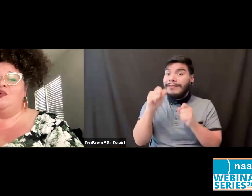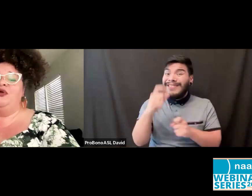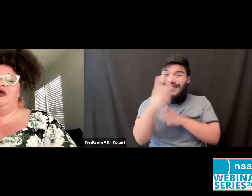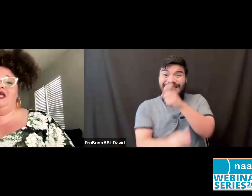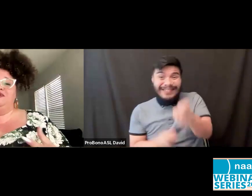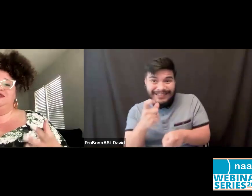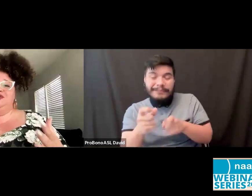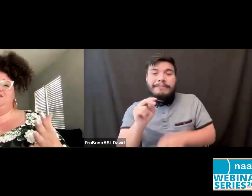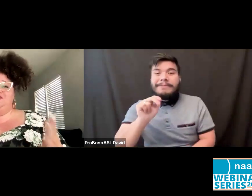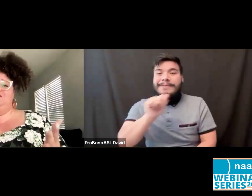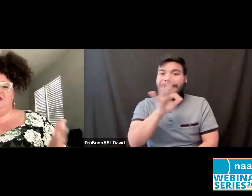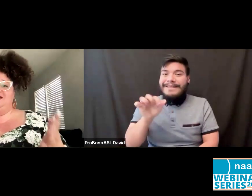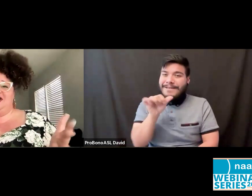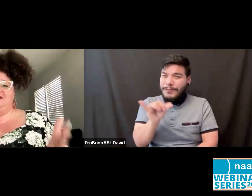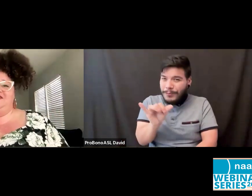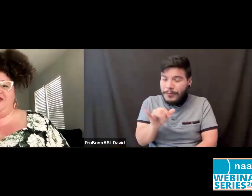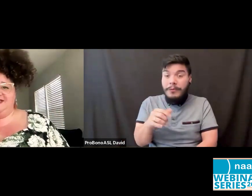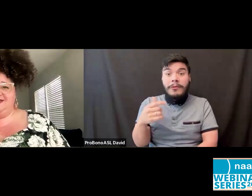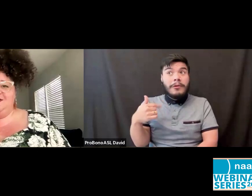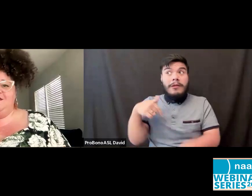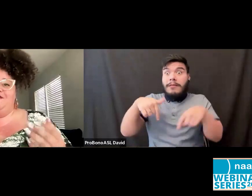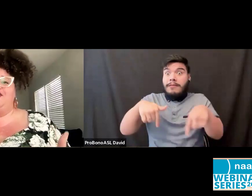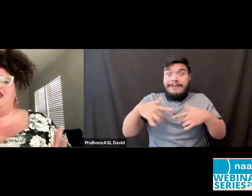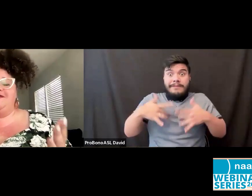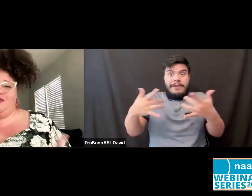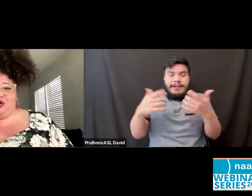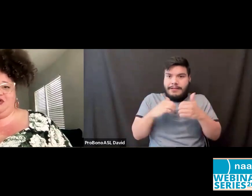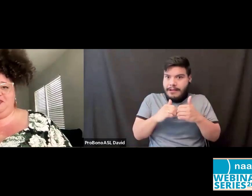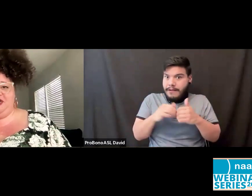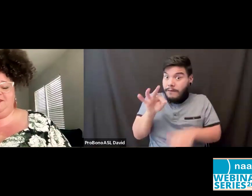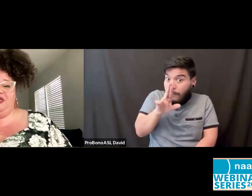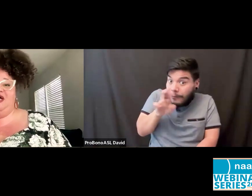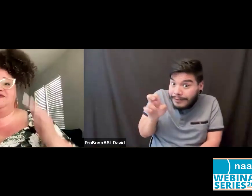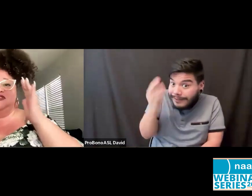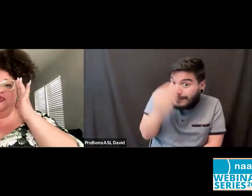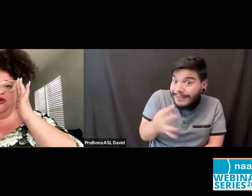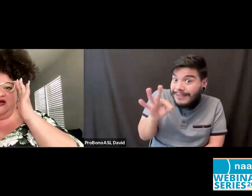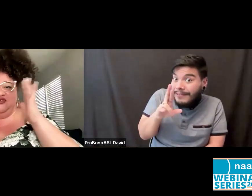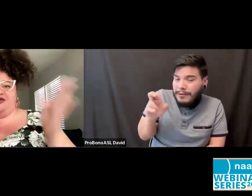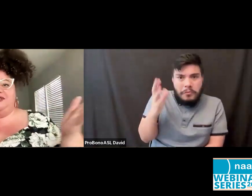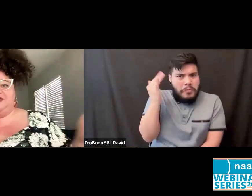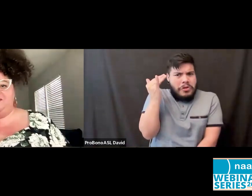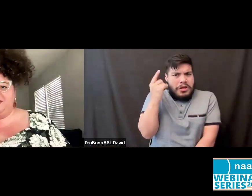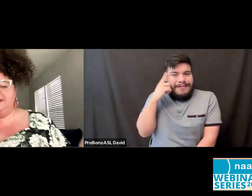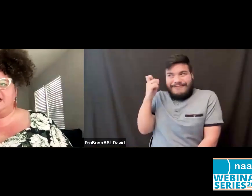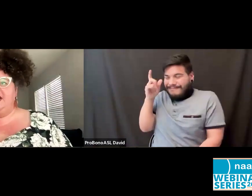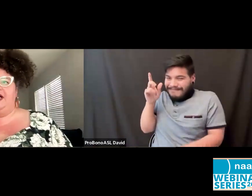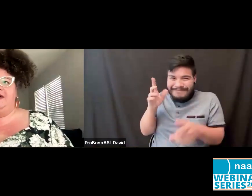We are able to do these kinds of events free for our community because of the support of generous donors.